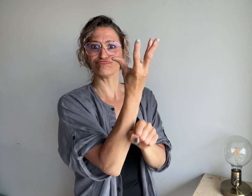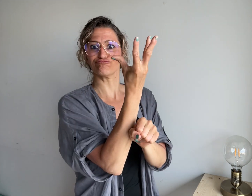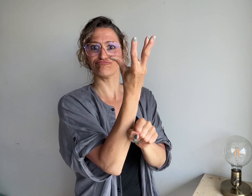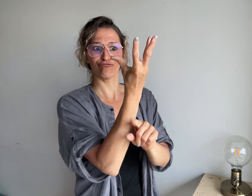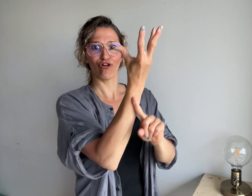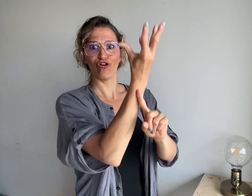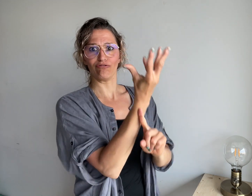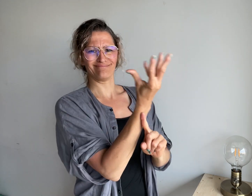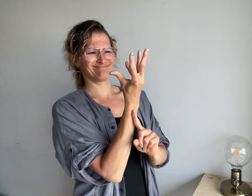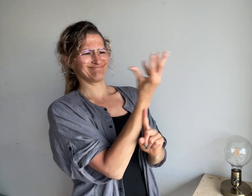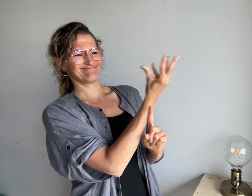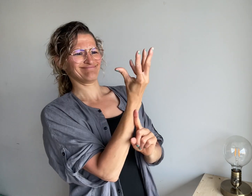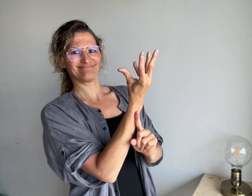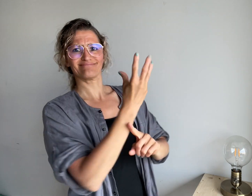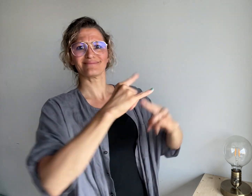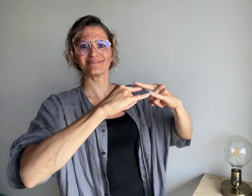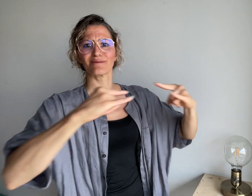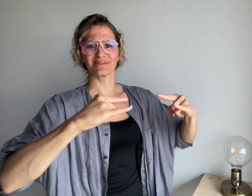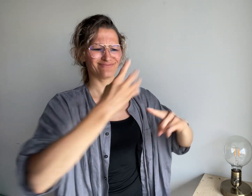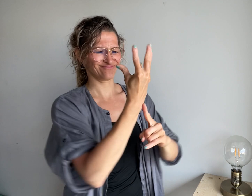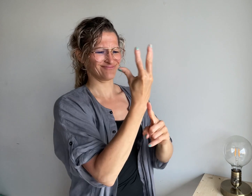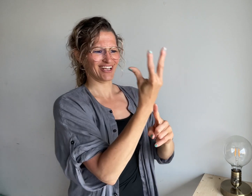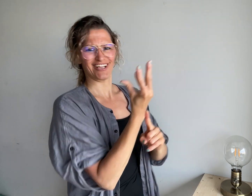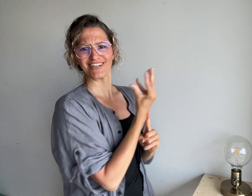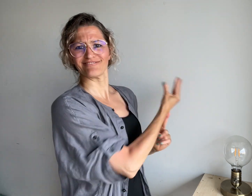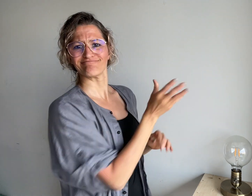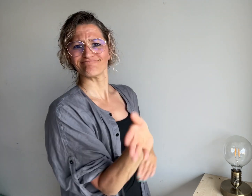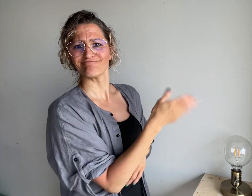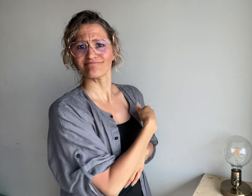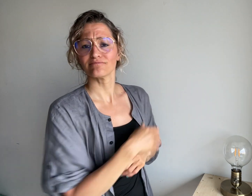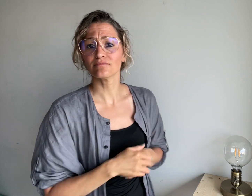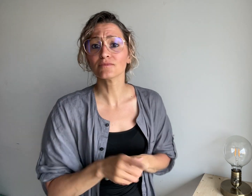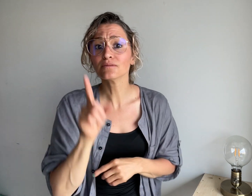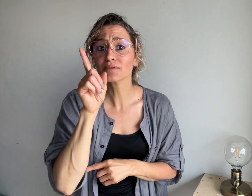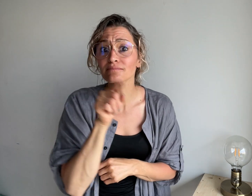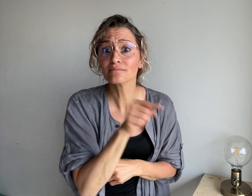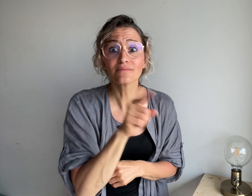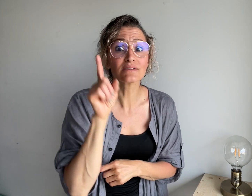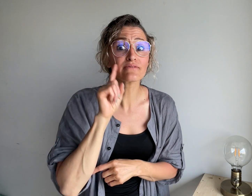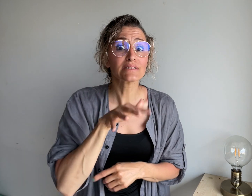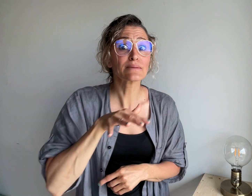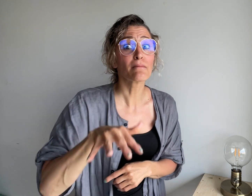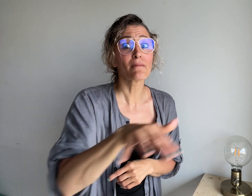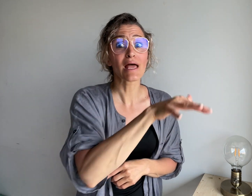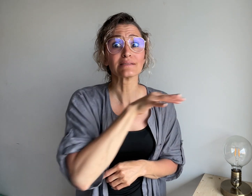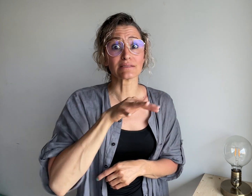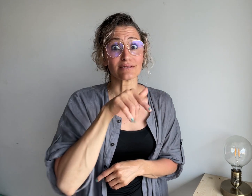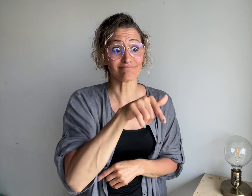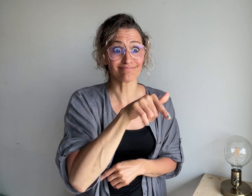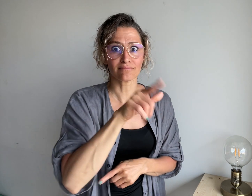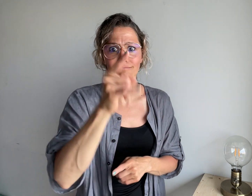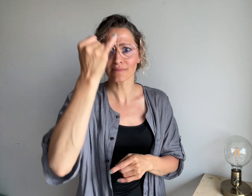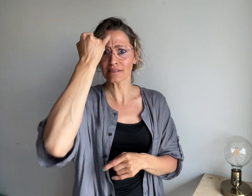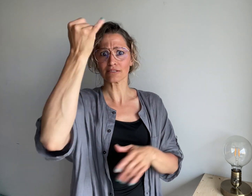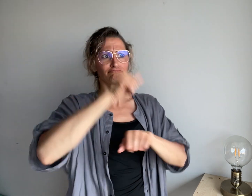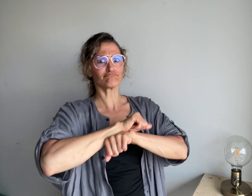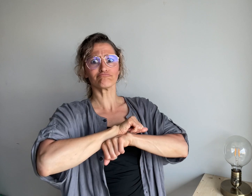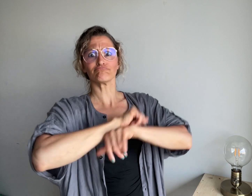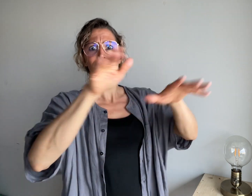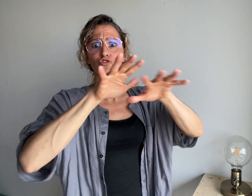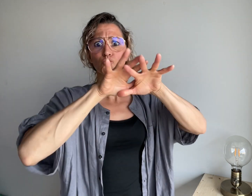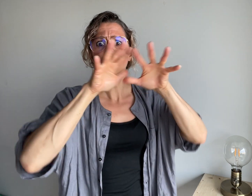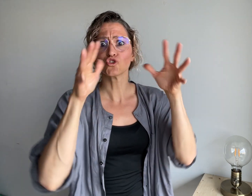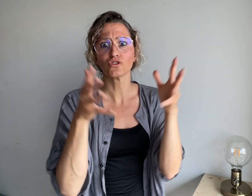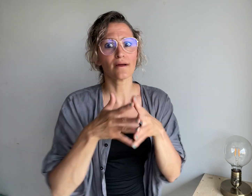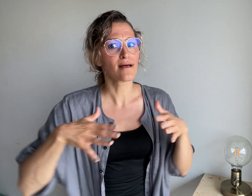Although Deaf Spaces is not a widespread concept yet, Gallaudet,